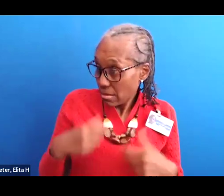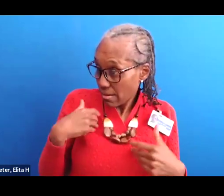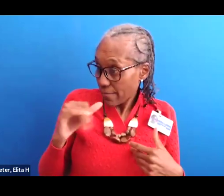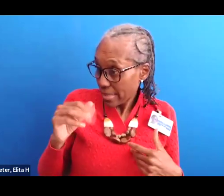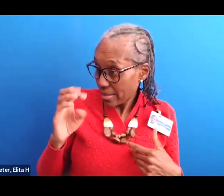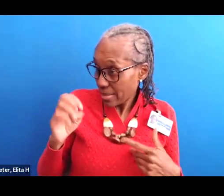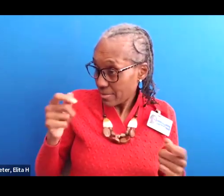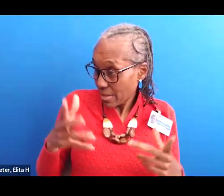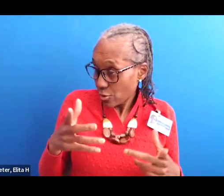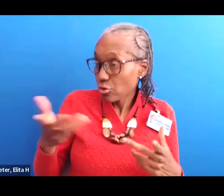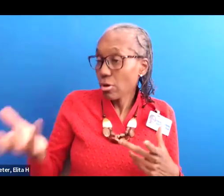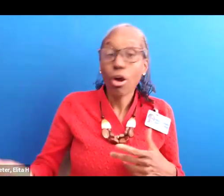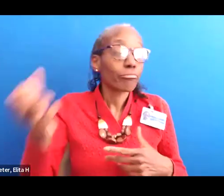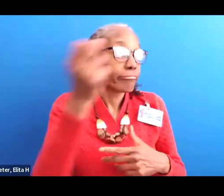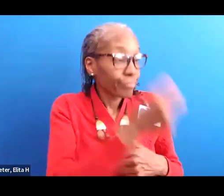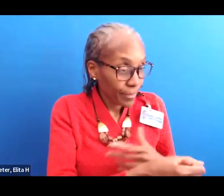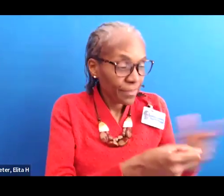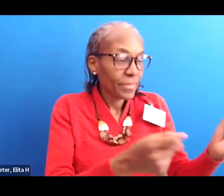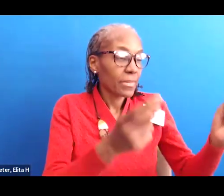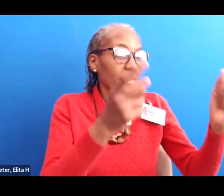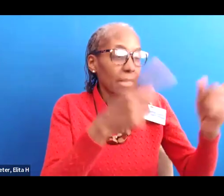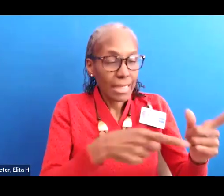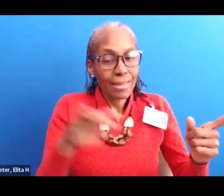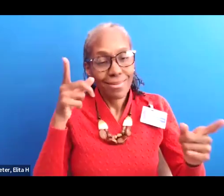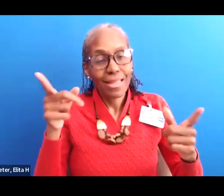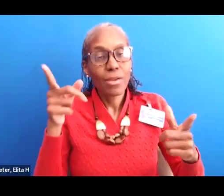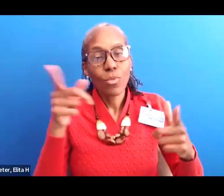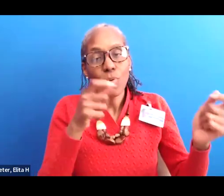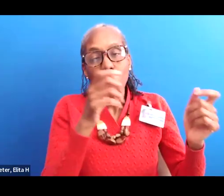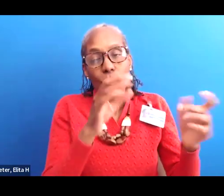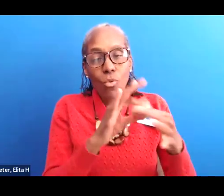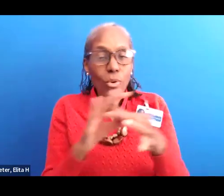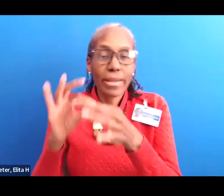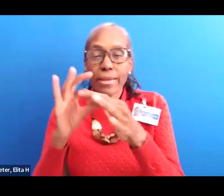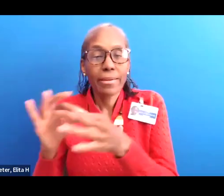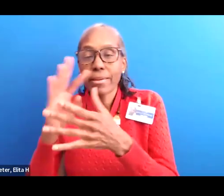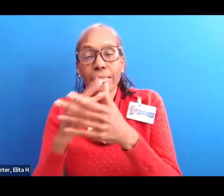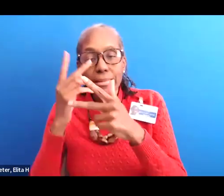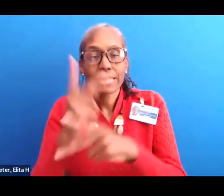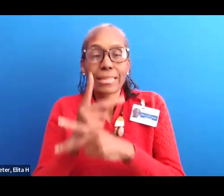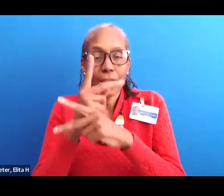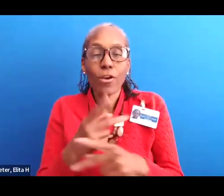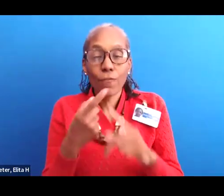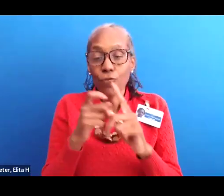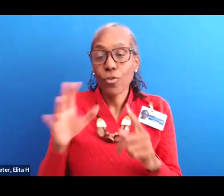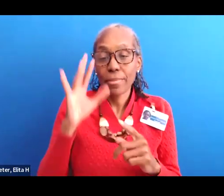help organize your care. They manage your whole care from the insurance point of view.